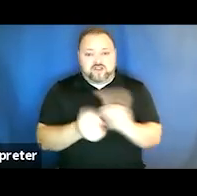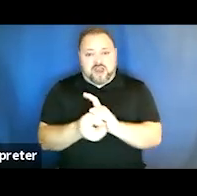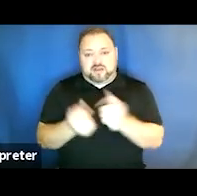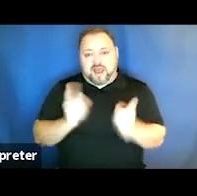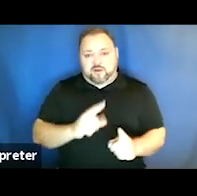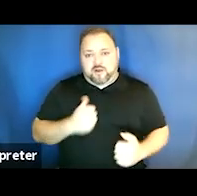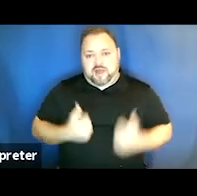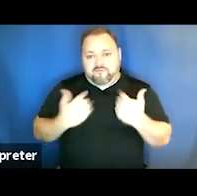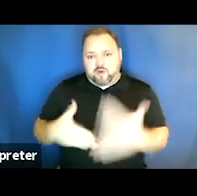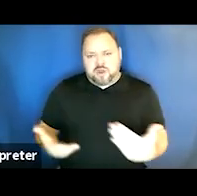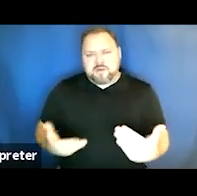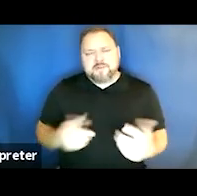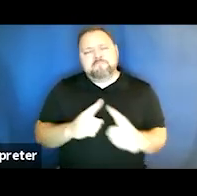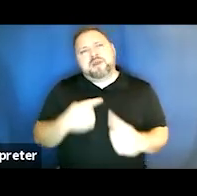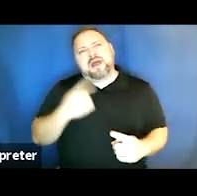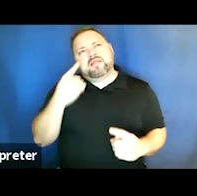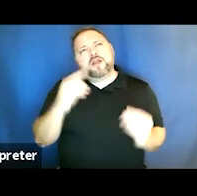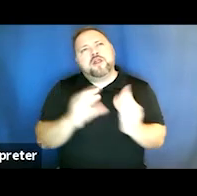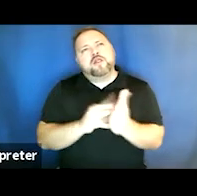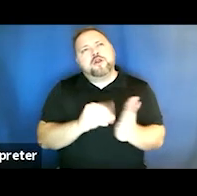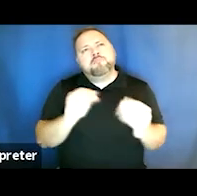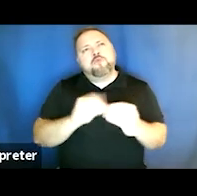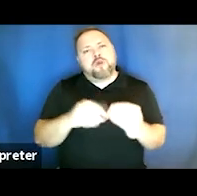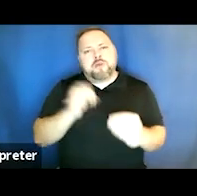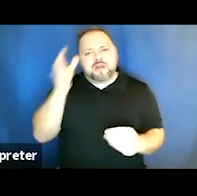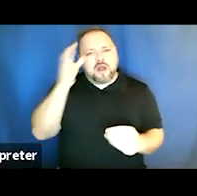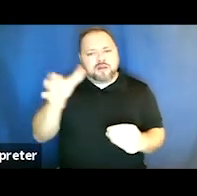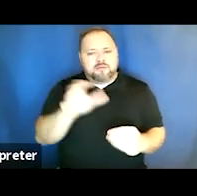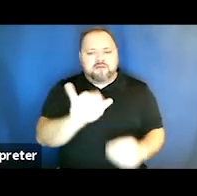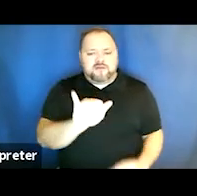But I think learning more about the concept of intersectionality,